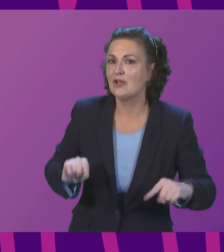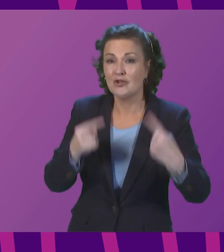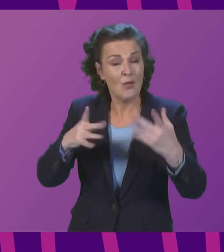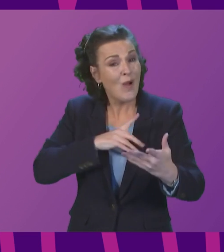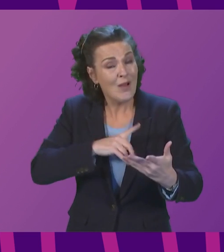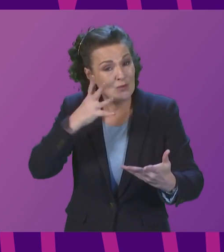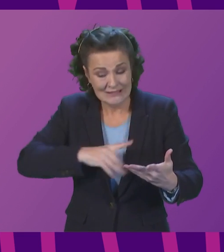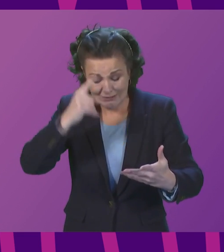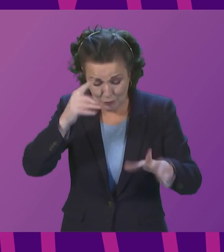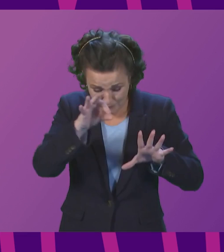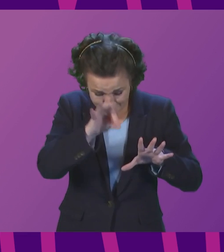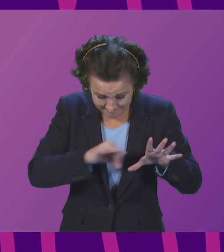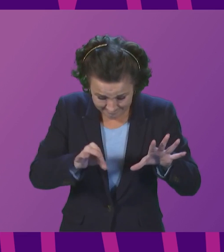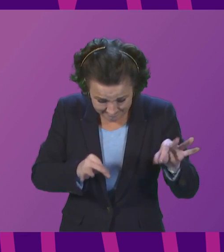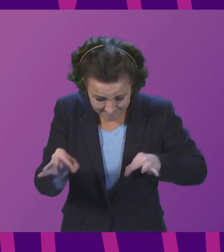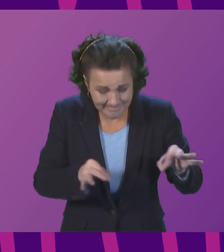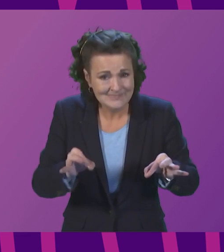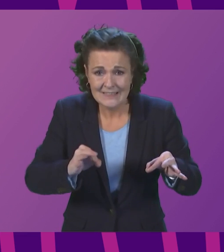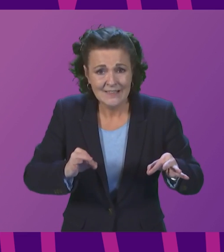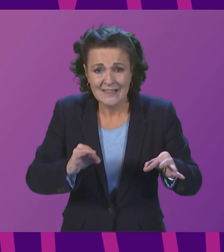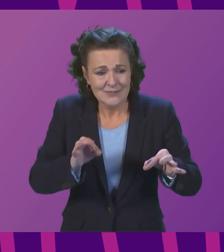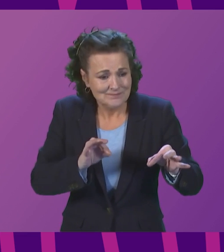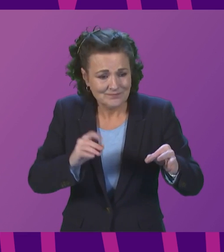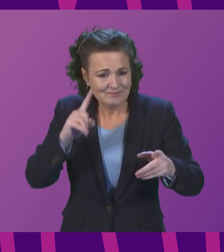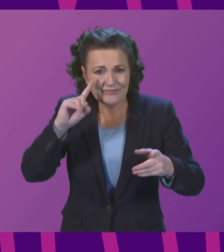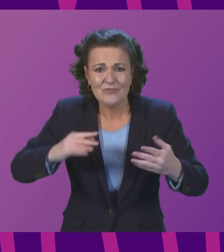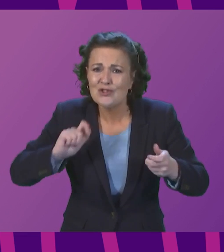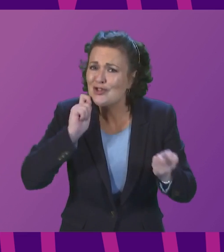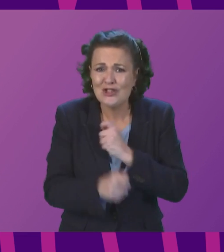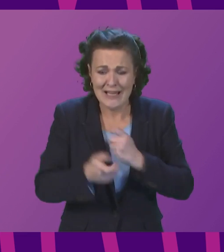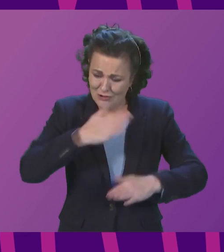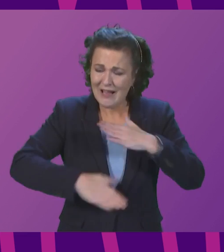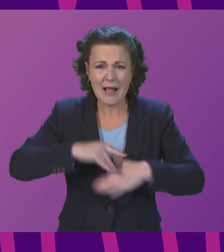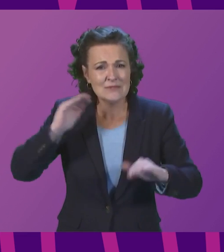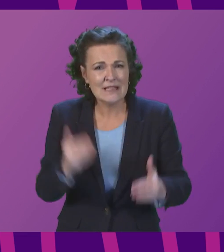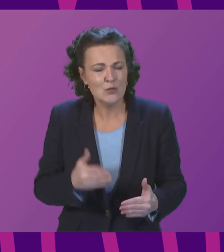and reform CAMHS so that there is more preventative treatment and more early intervention.